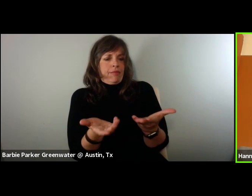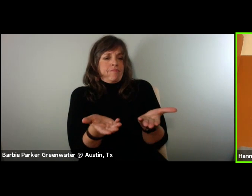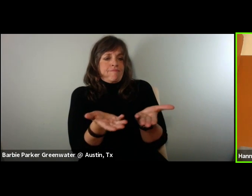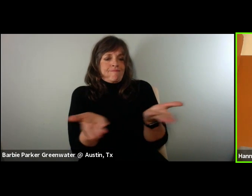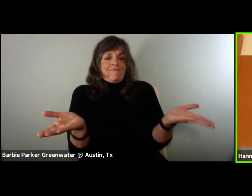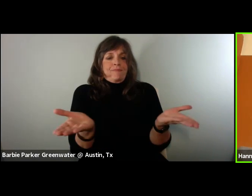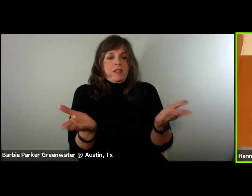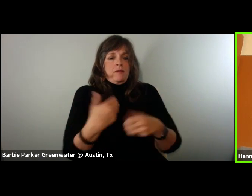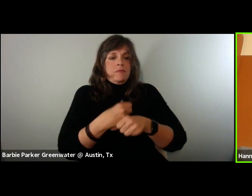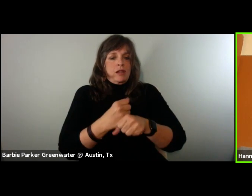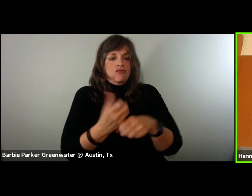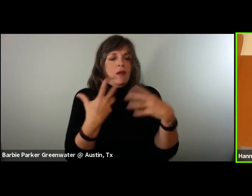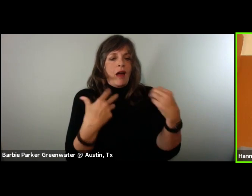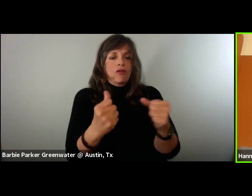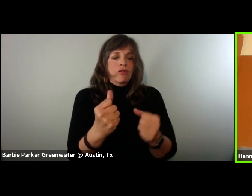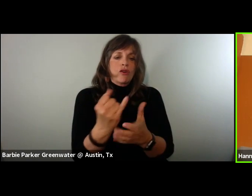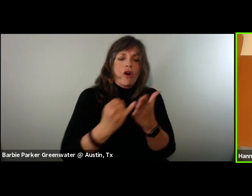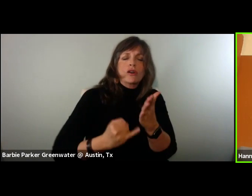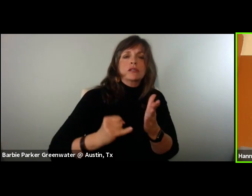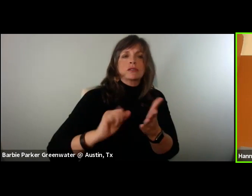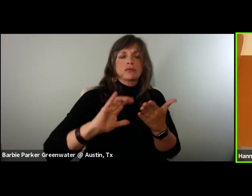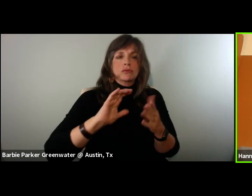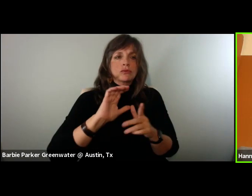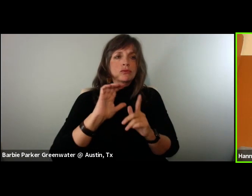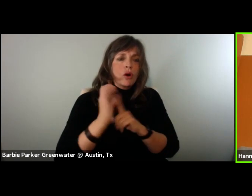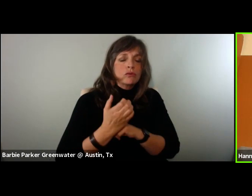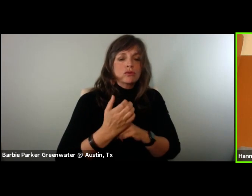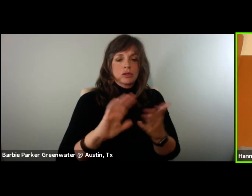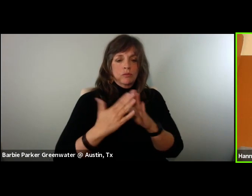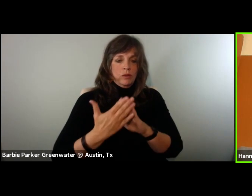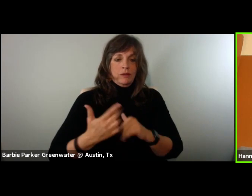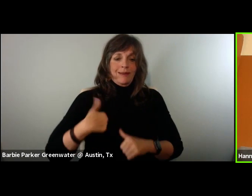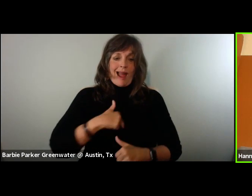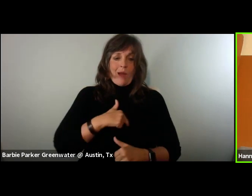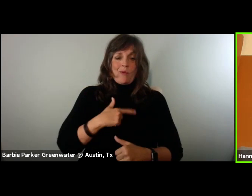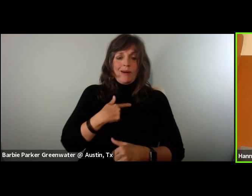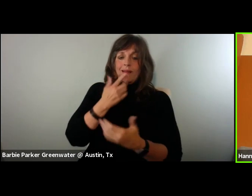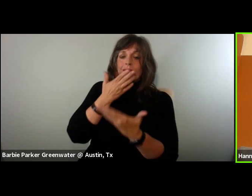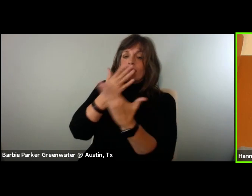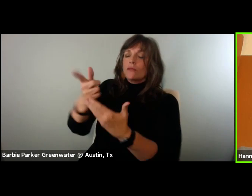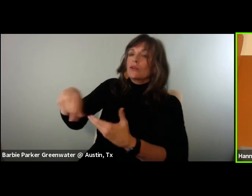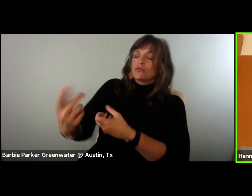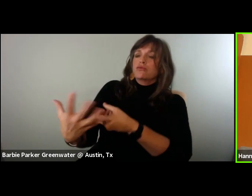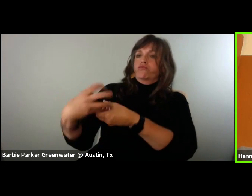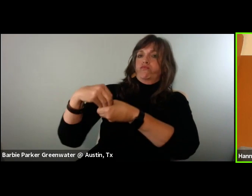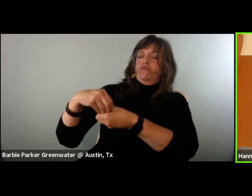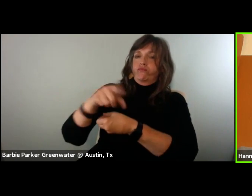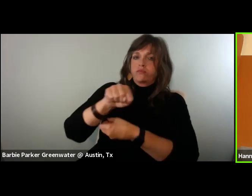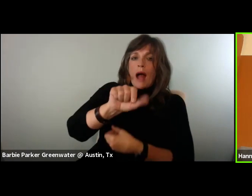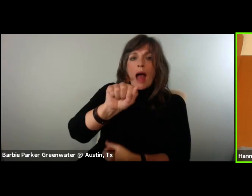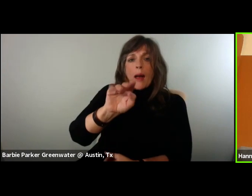and co-conspirators, Nicole Brewer, Abigail Vega, and Ann Marie Lonsdale. A truer group of advocates, artists,